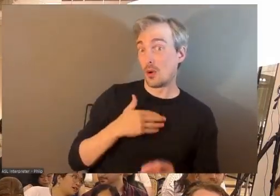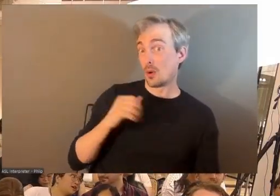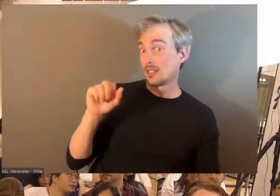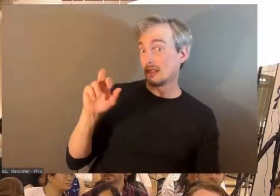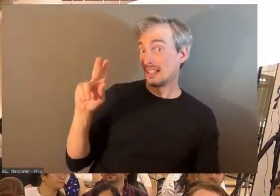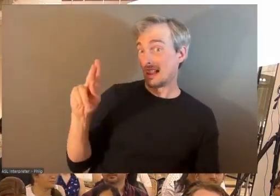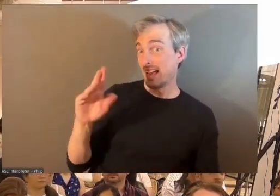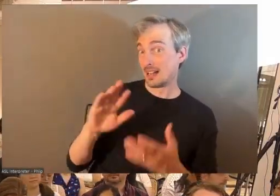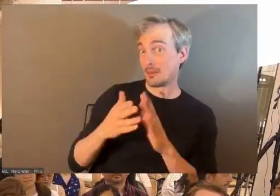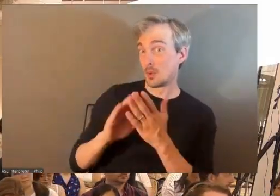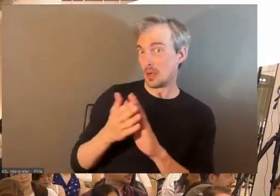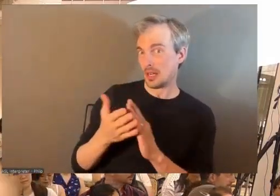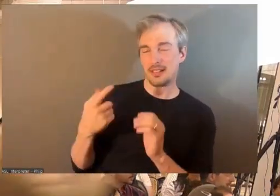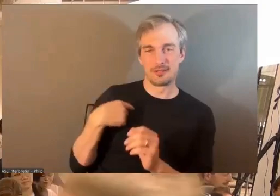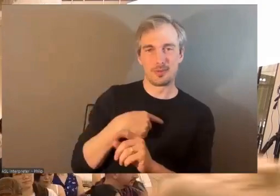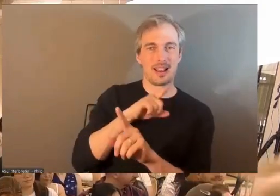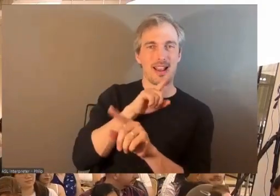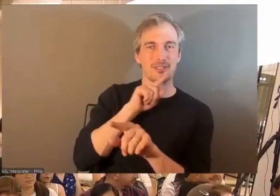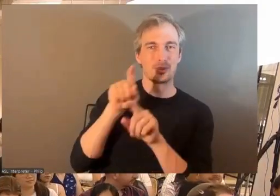Another in the room. Yeah, sure. We'll come back over here.